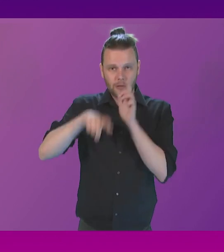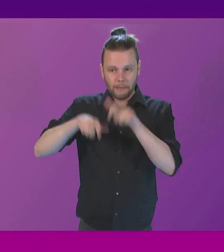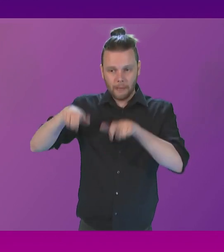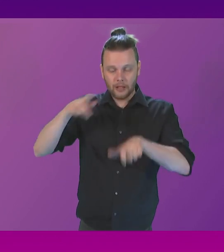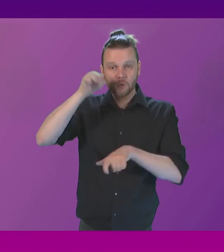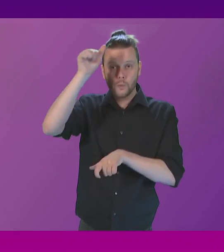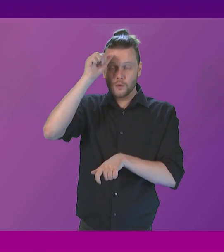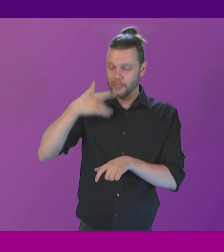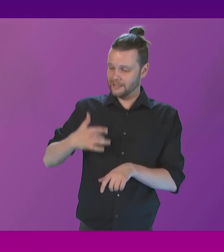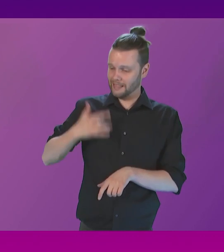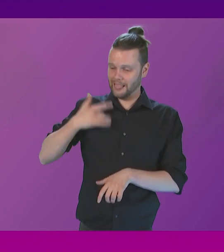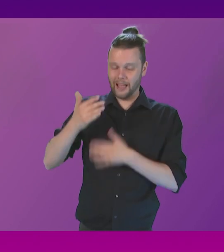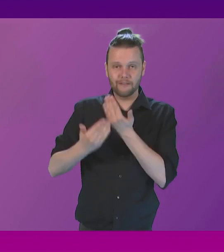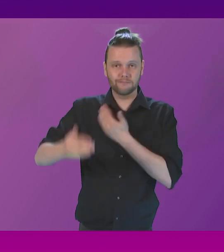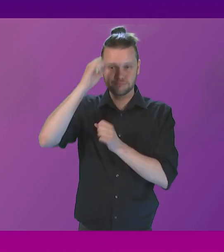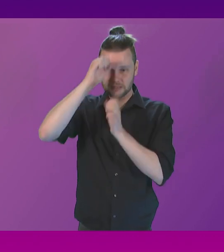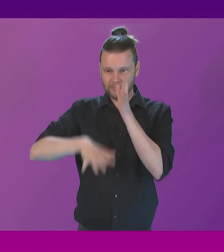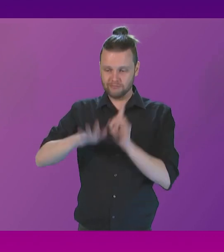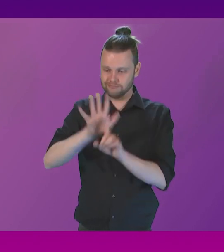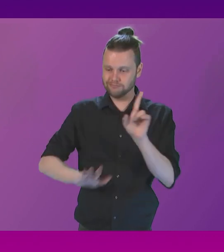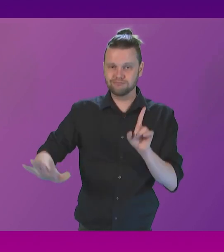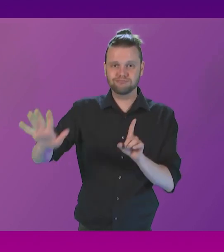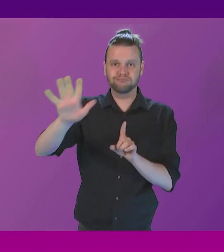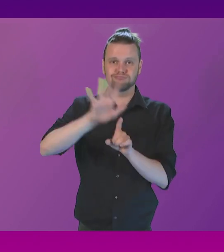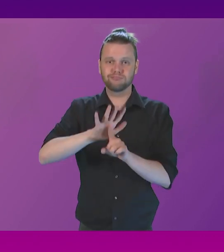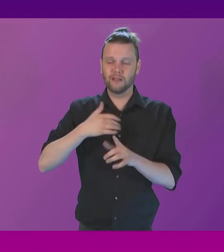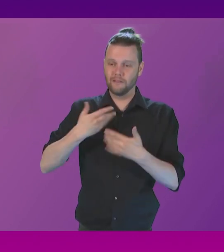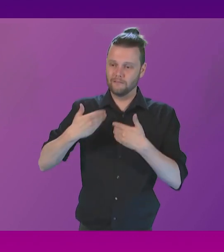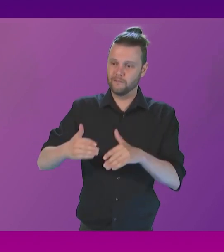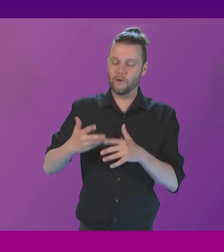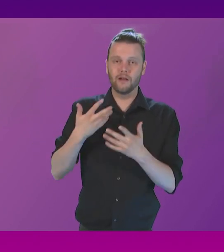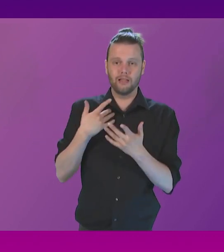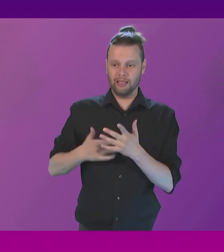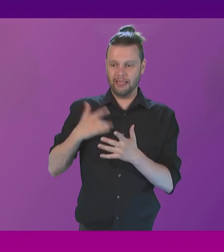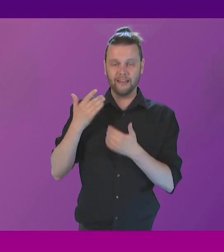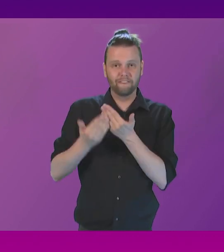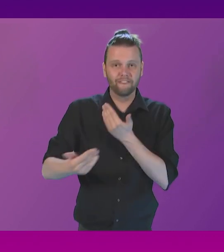is a lifelong experience for people right across the entirety of their lifetime.